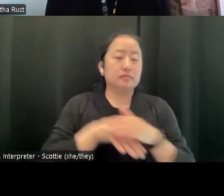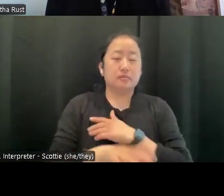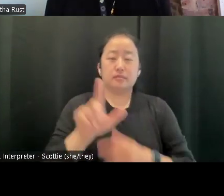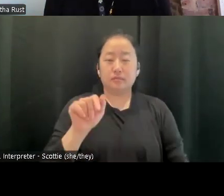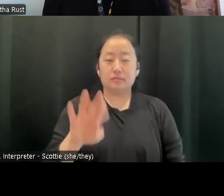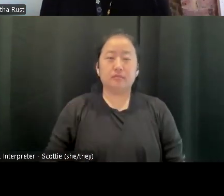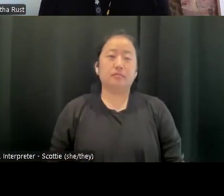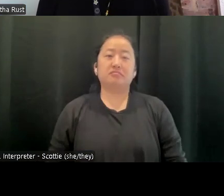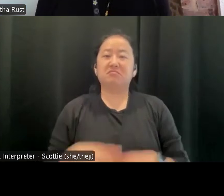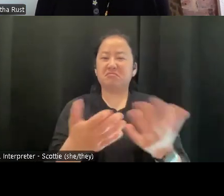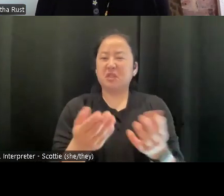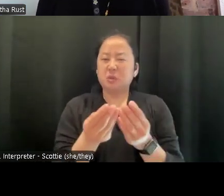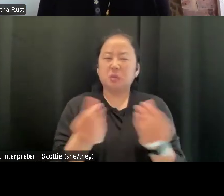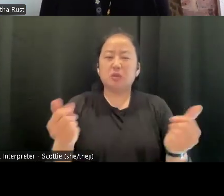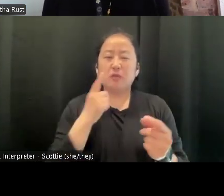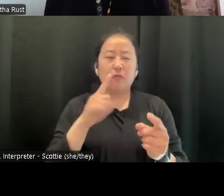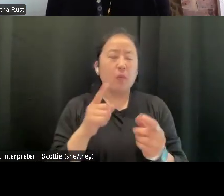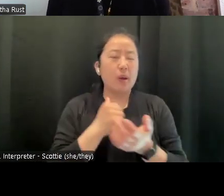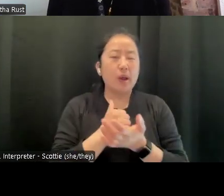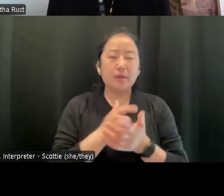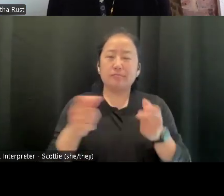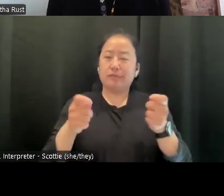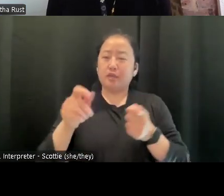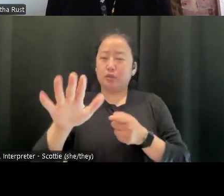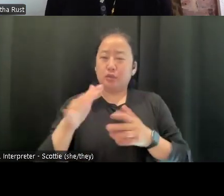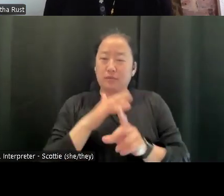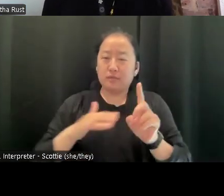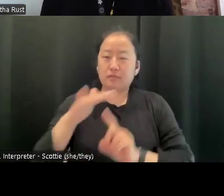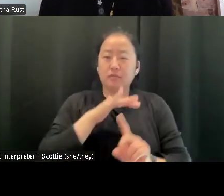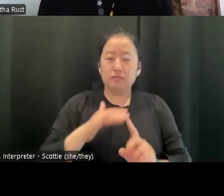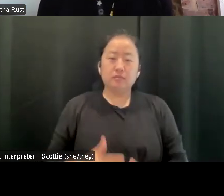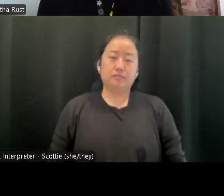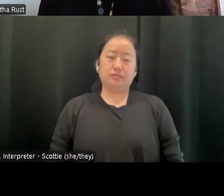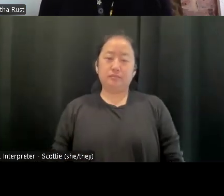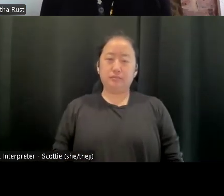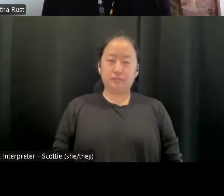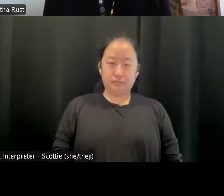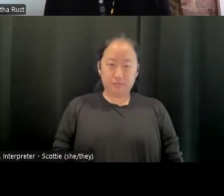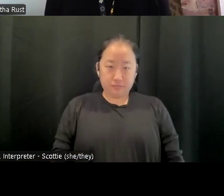Here you'll find solutions to help in controlling your environment.